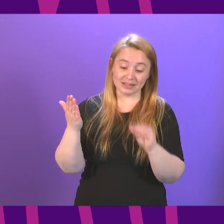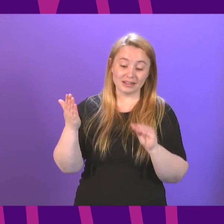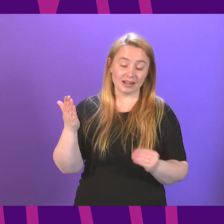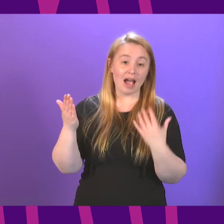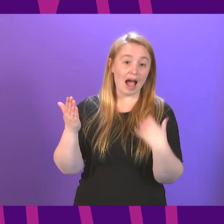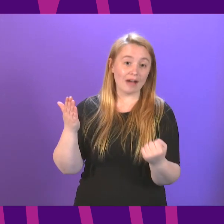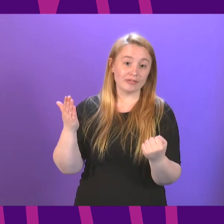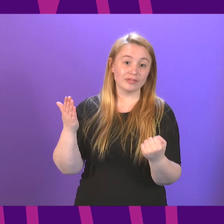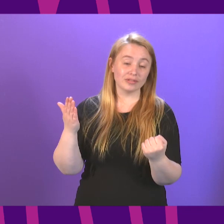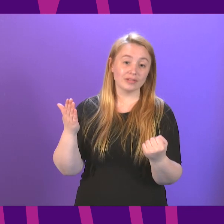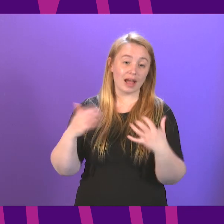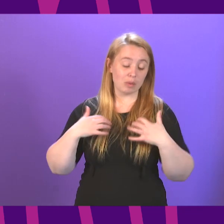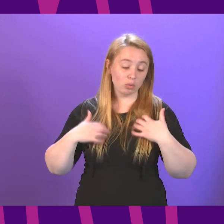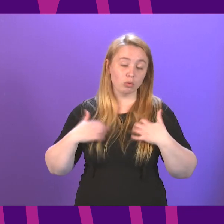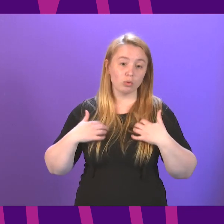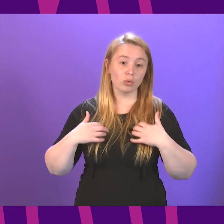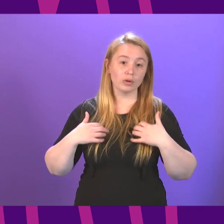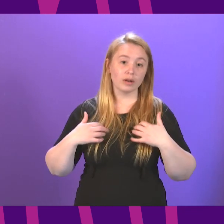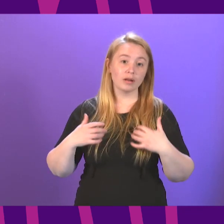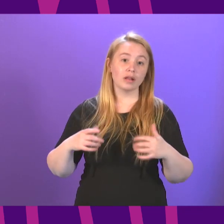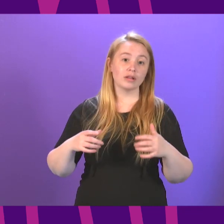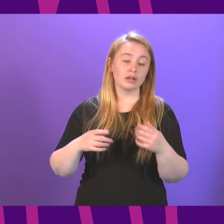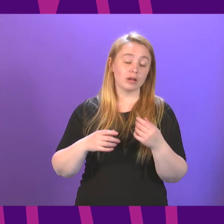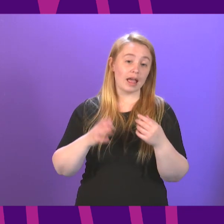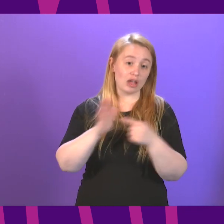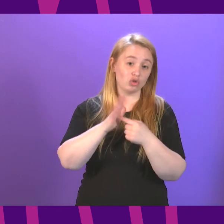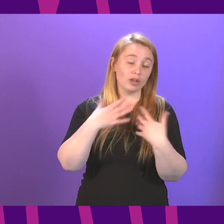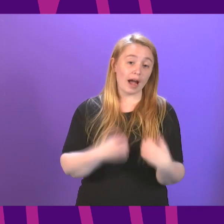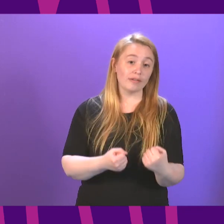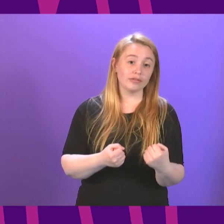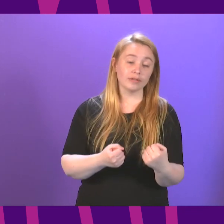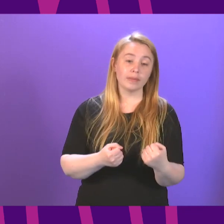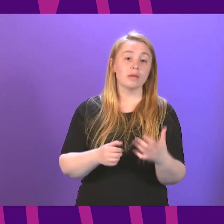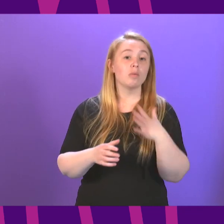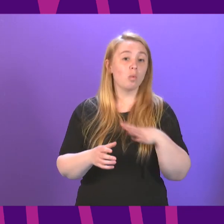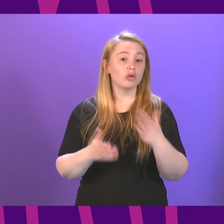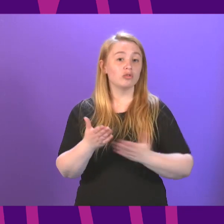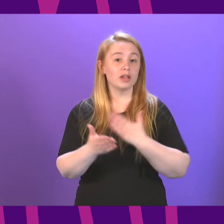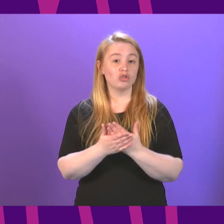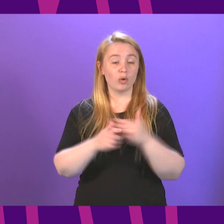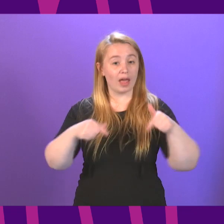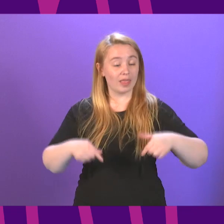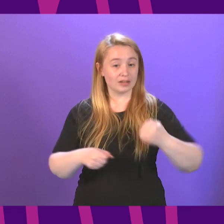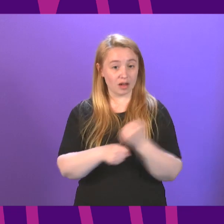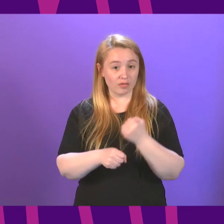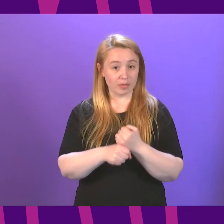in-tray and on my desk. However, few things matter more to me than making sure that we have a culture in the Scottish Government in which anybody who believes